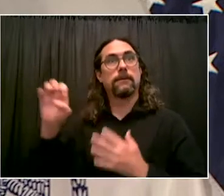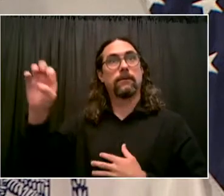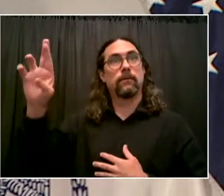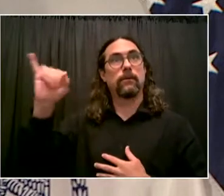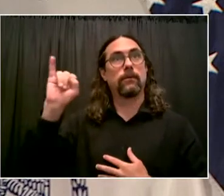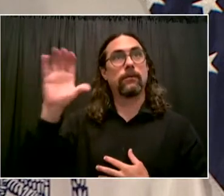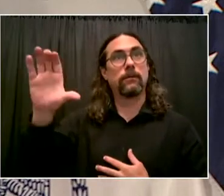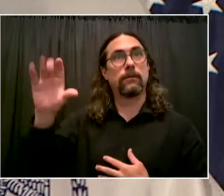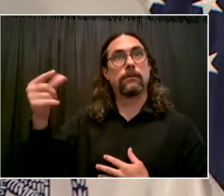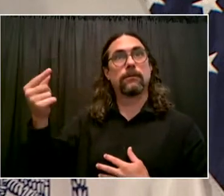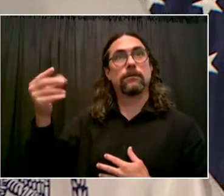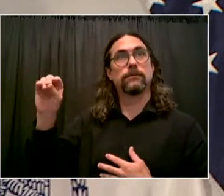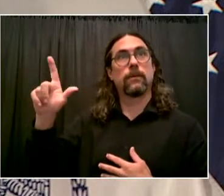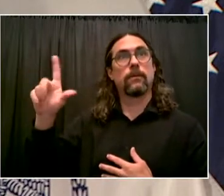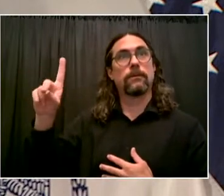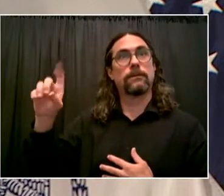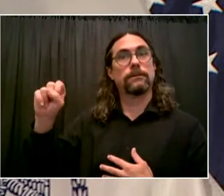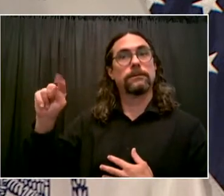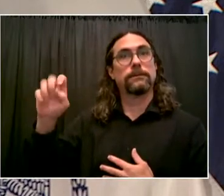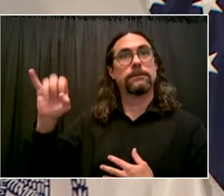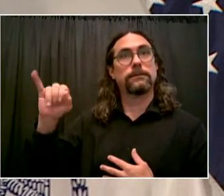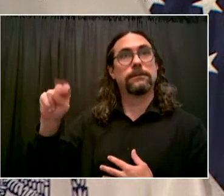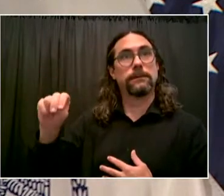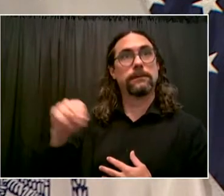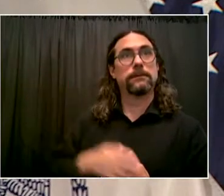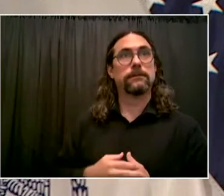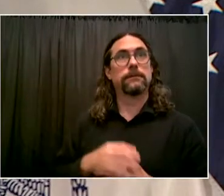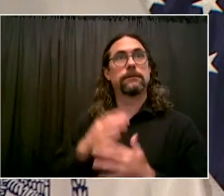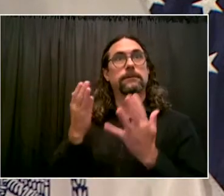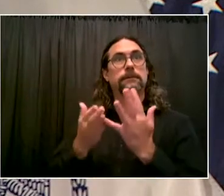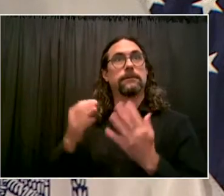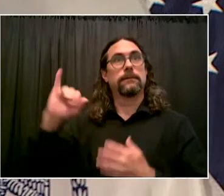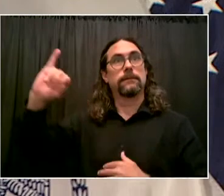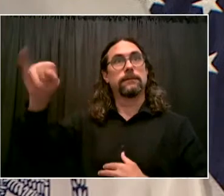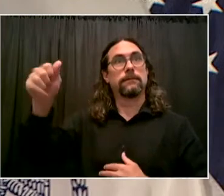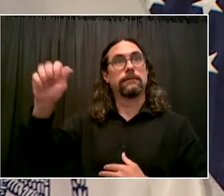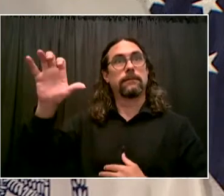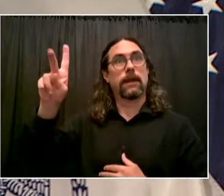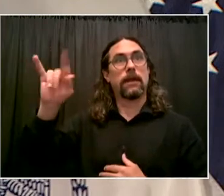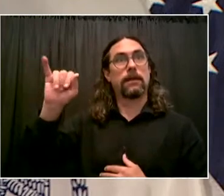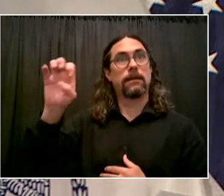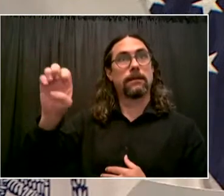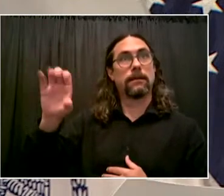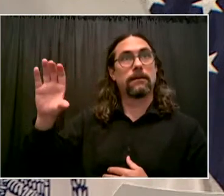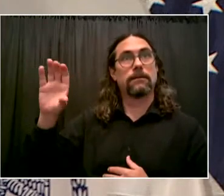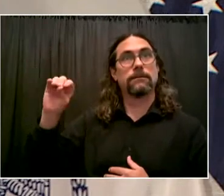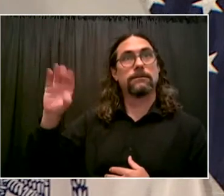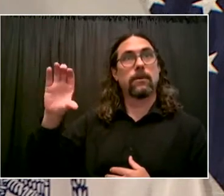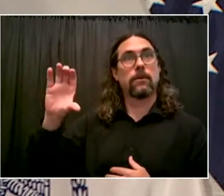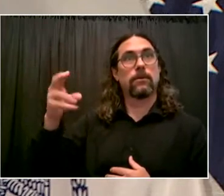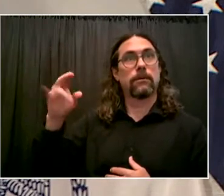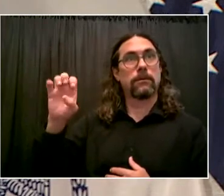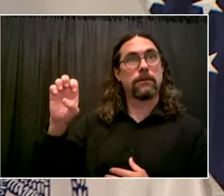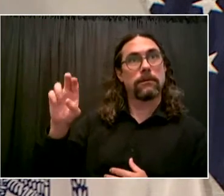WITH THAT LET'S TURN TO OUR COLLEAGUES IN THE MEDIA. PLEASE LET ME KNOW THE NAME AND OUTLET OF EACH JOURNALIST. WE WILL NOW BEGIN OUR Q & A.